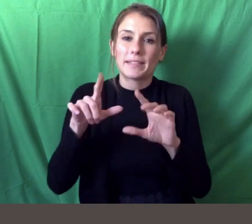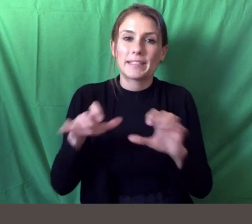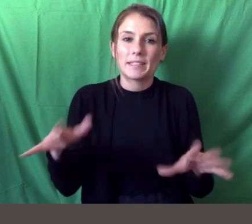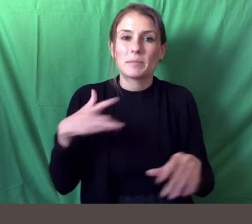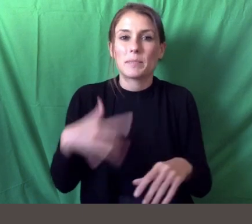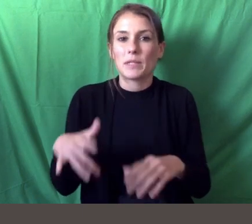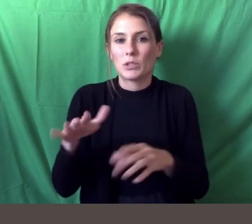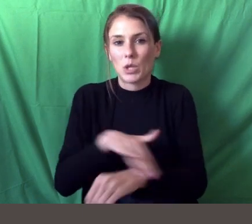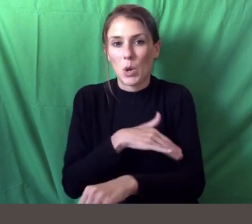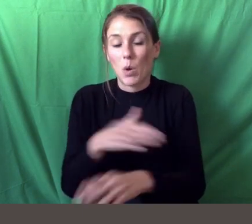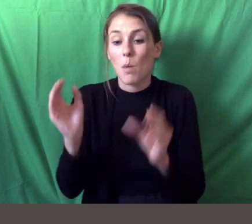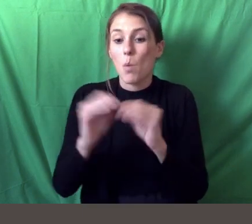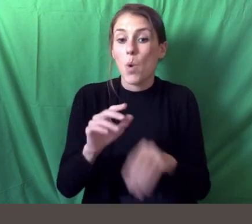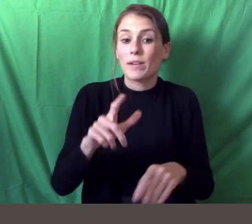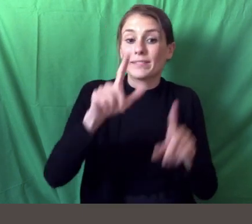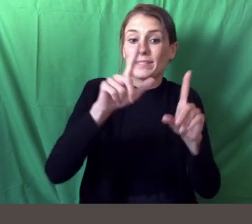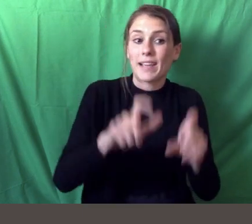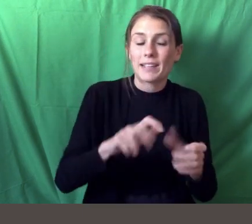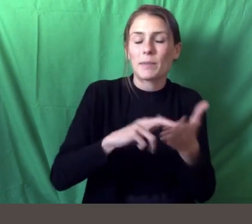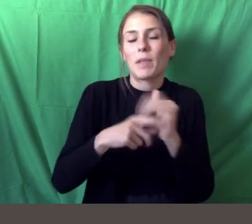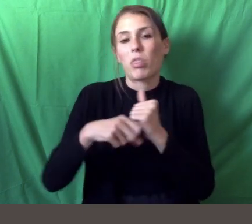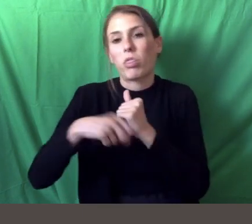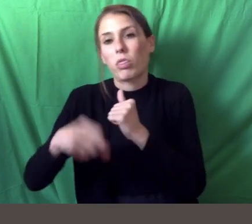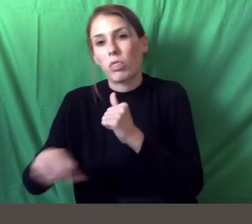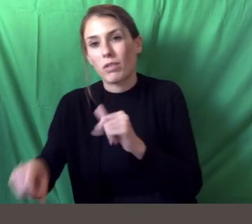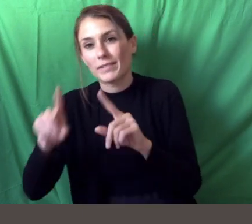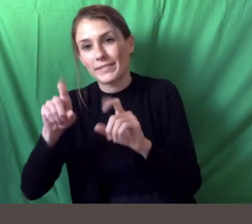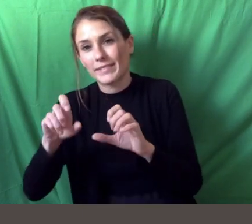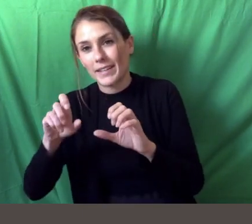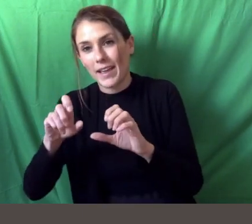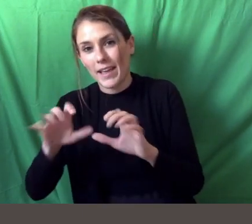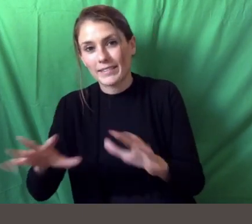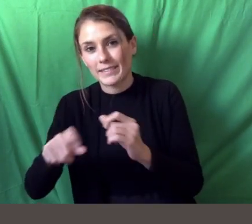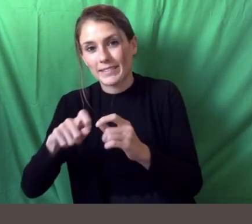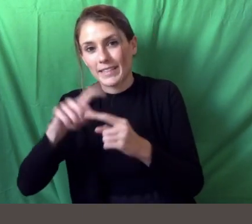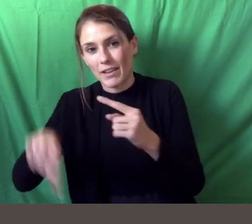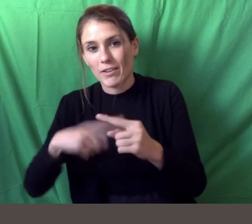More tests means longer test cycles, as well as more maintenance.